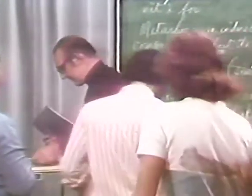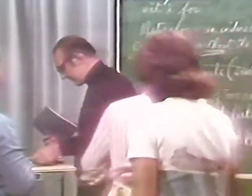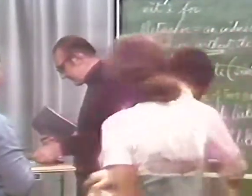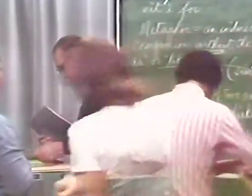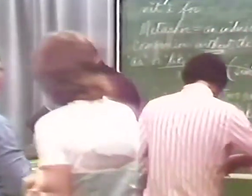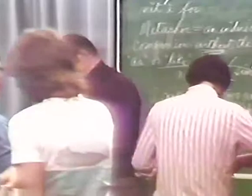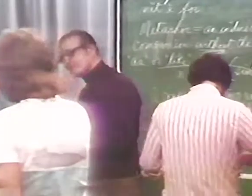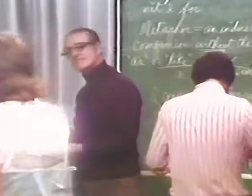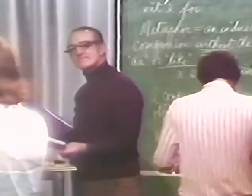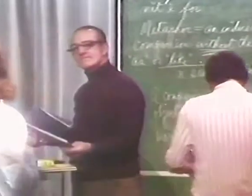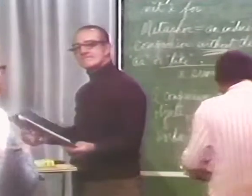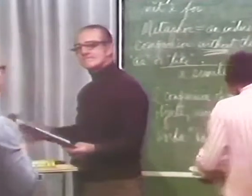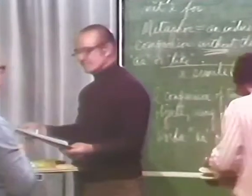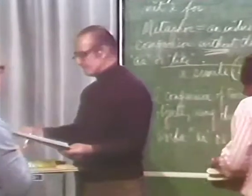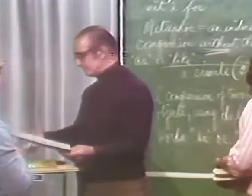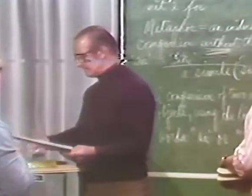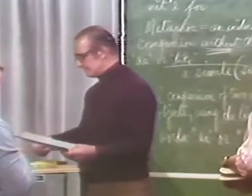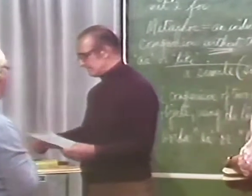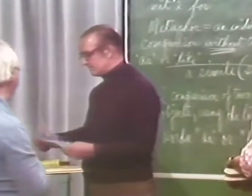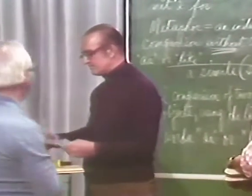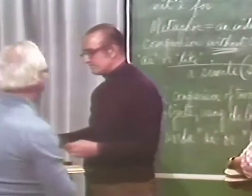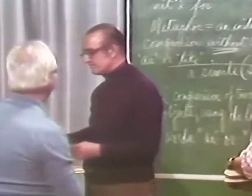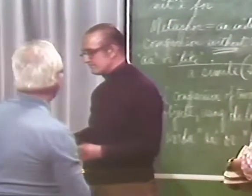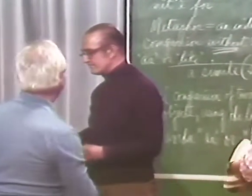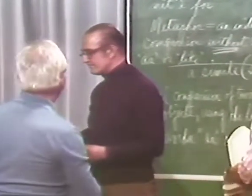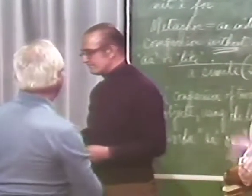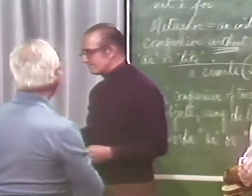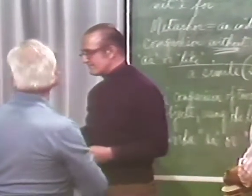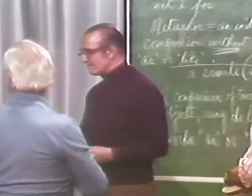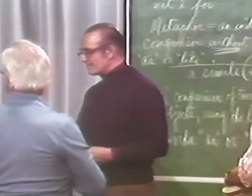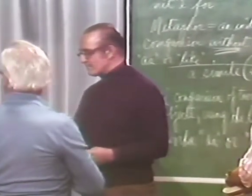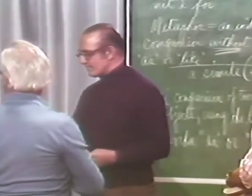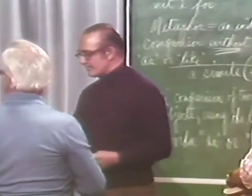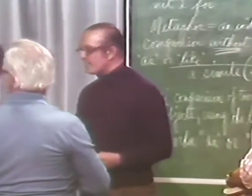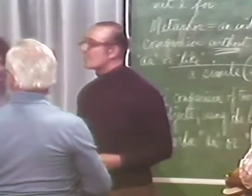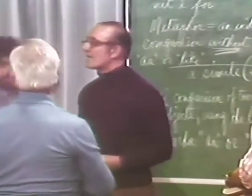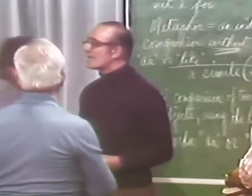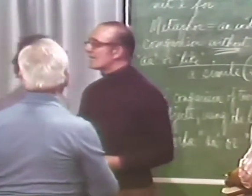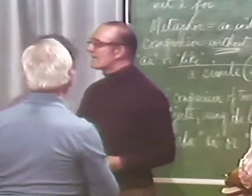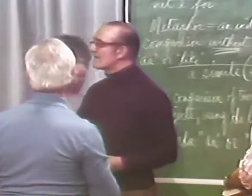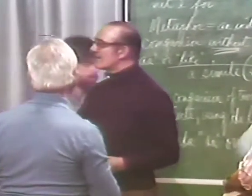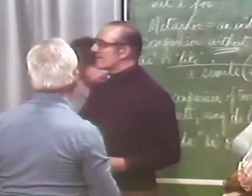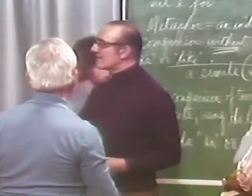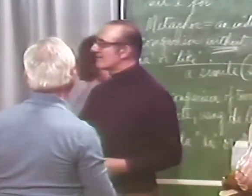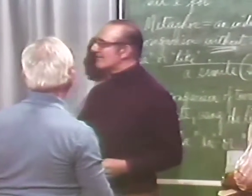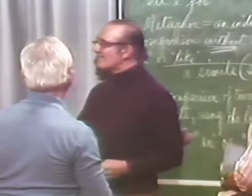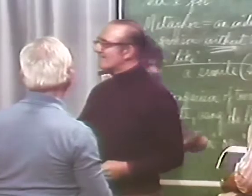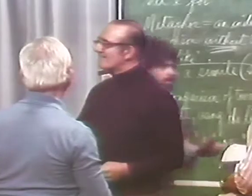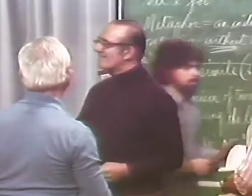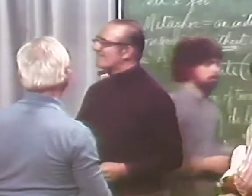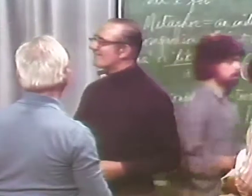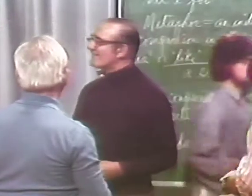WHEN THAT HAPPENED, I WAS 10 POINTS OFF. DIDN'T HAVE ENOUGH TIME. RIGHT. - YEAH.